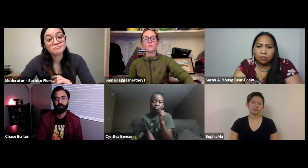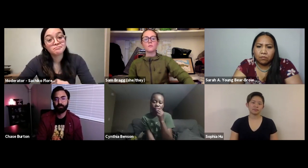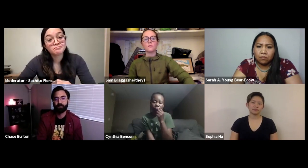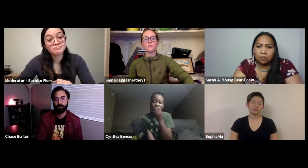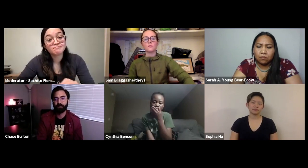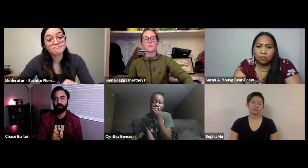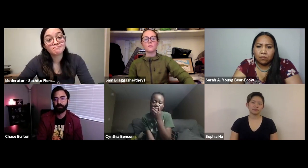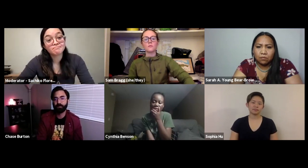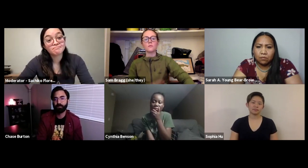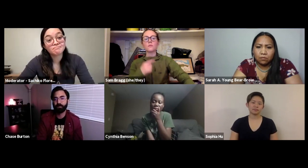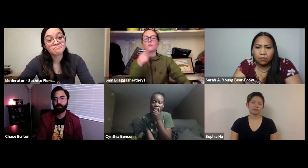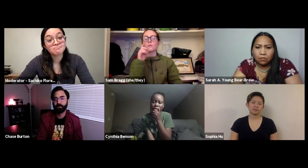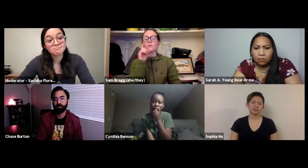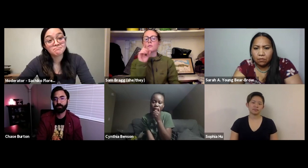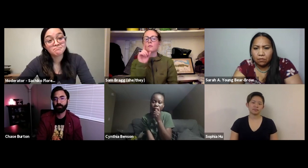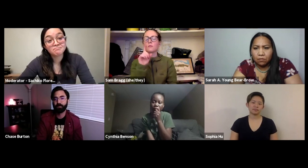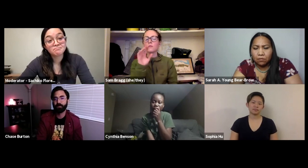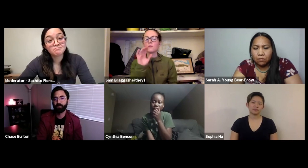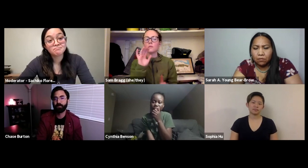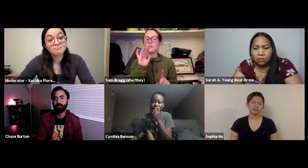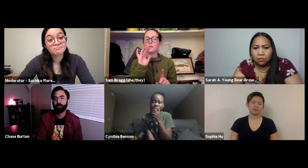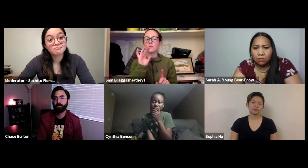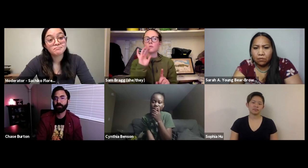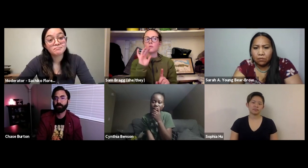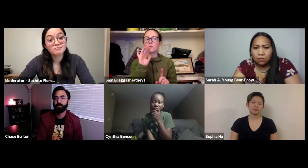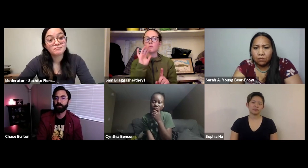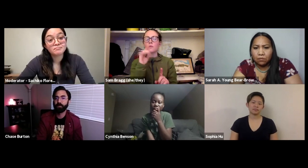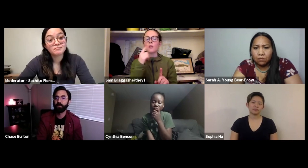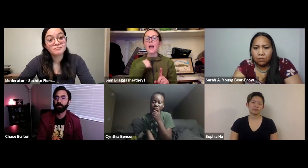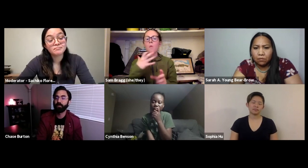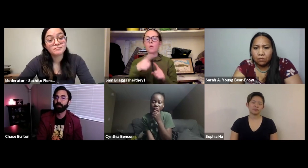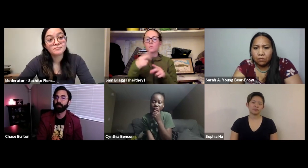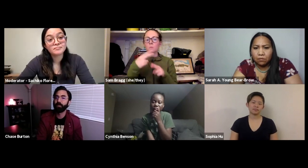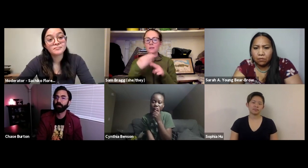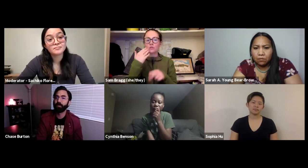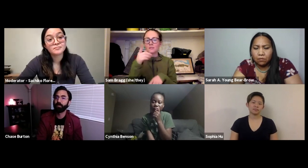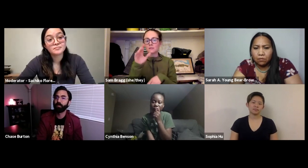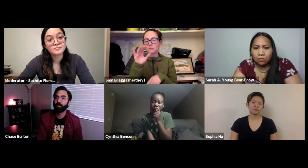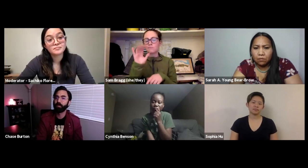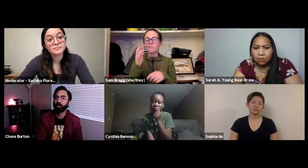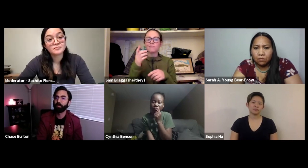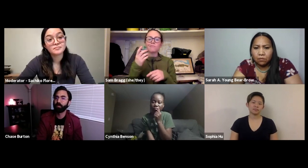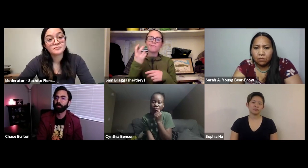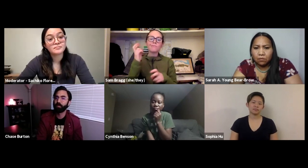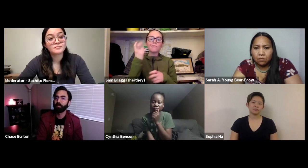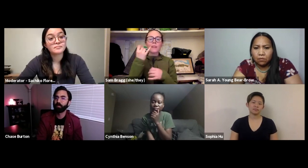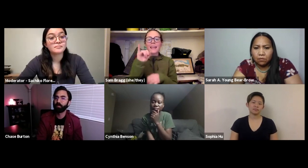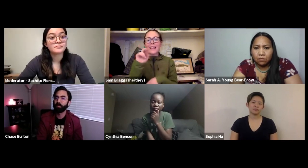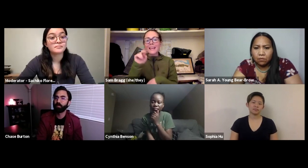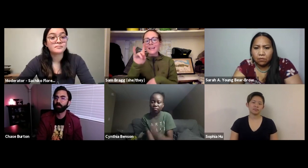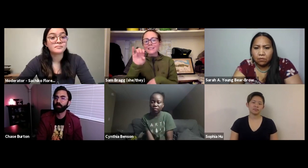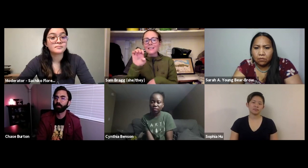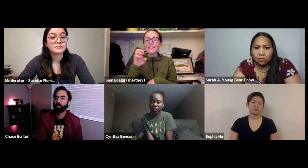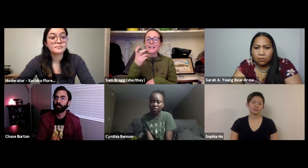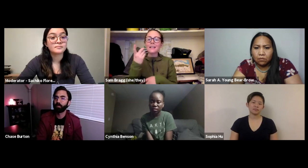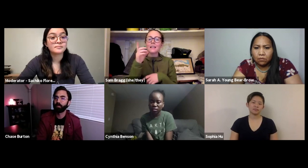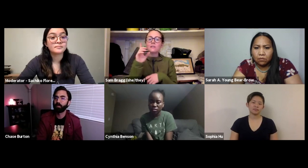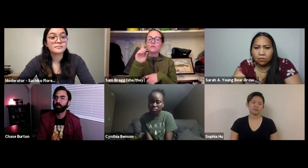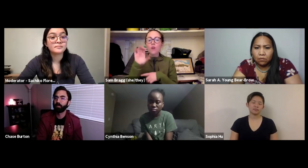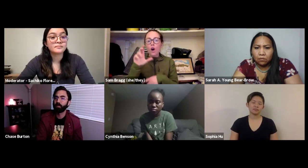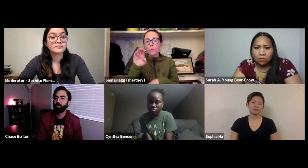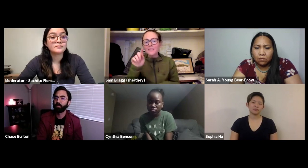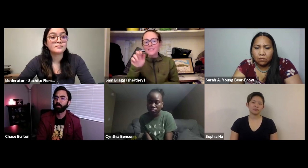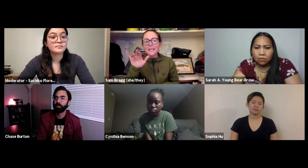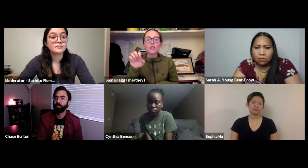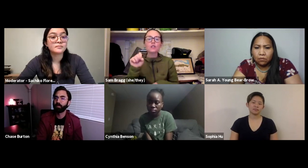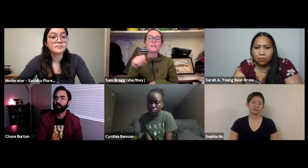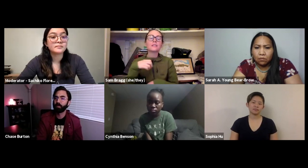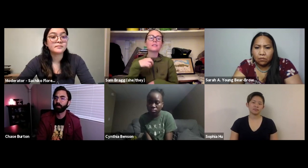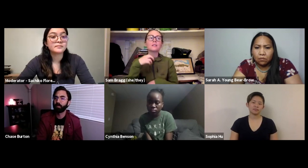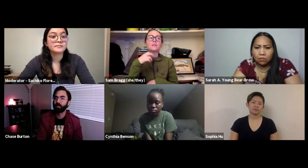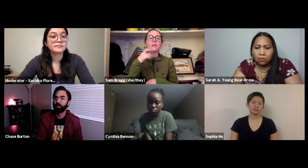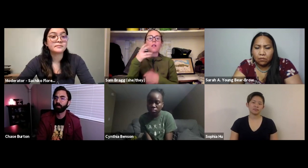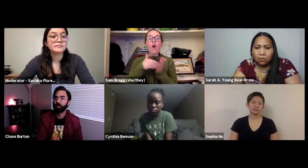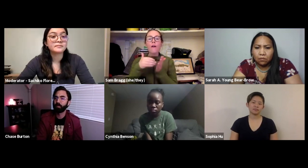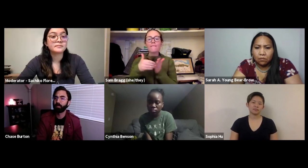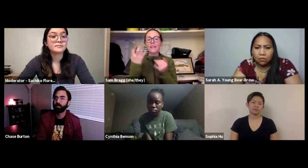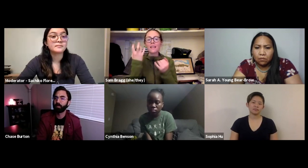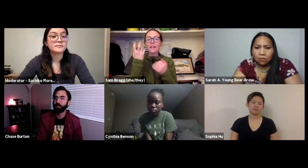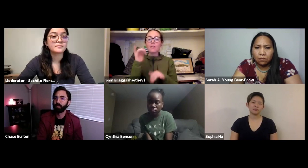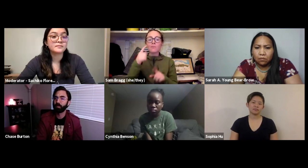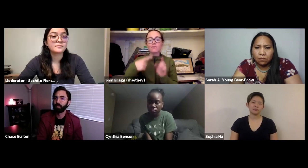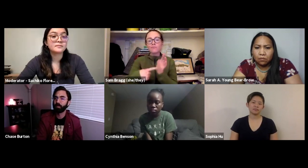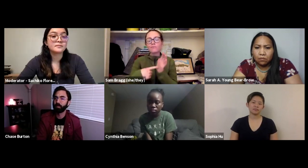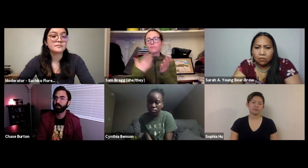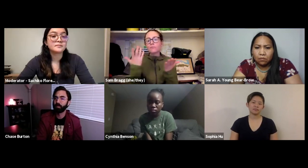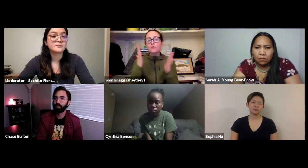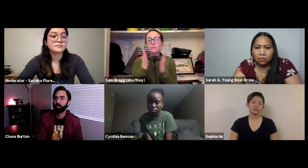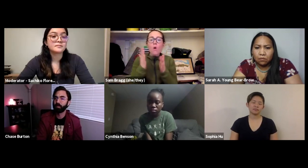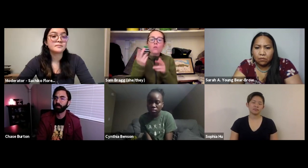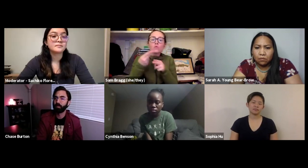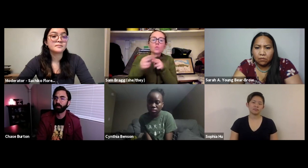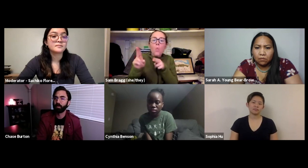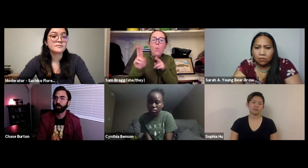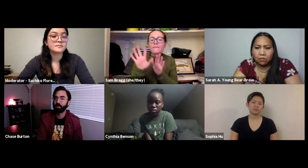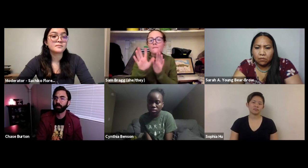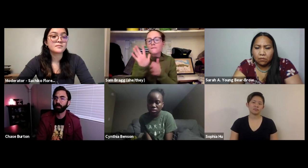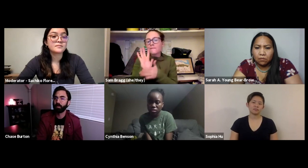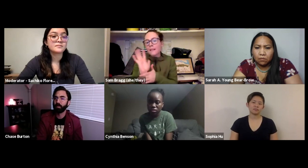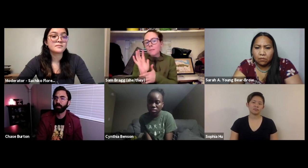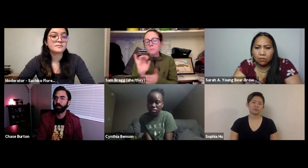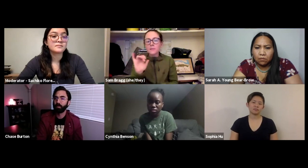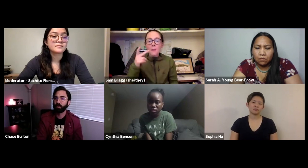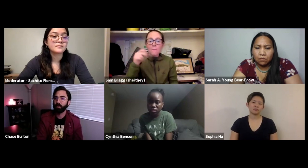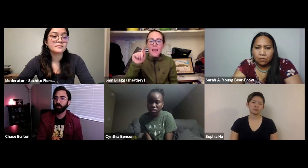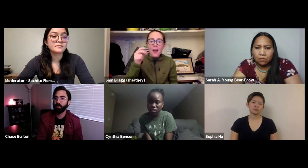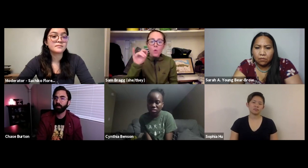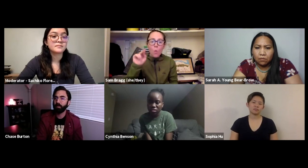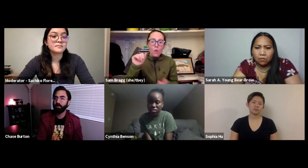with captioning? SAM: Well I wanted to mention that indie films,